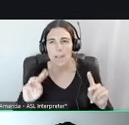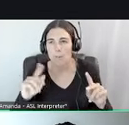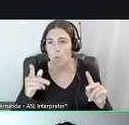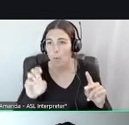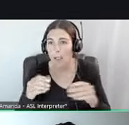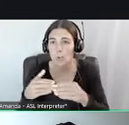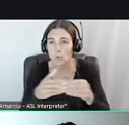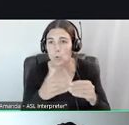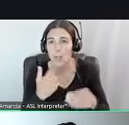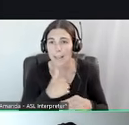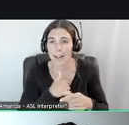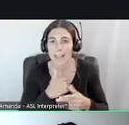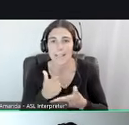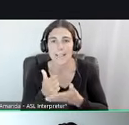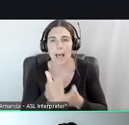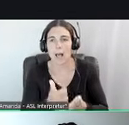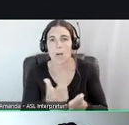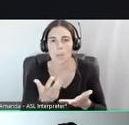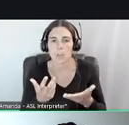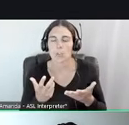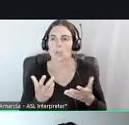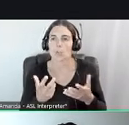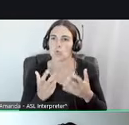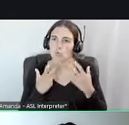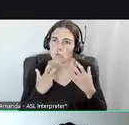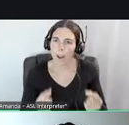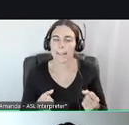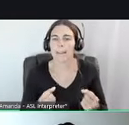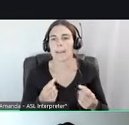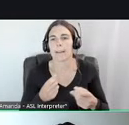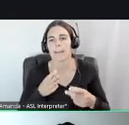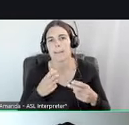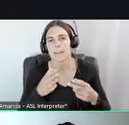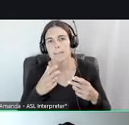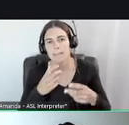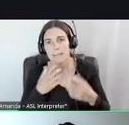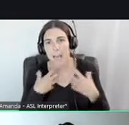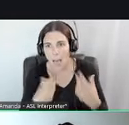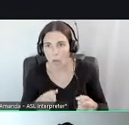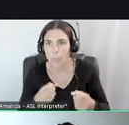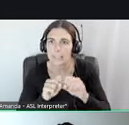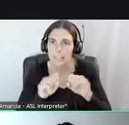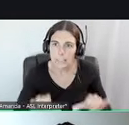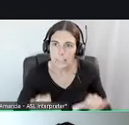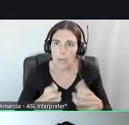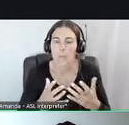health systems, expanding care and access, and making sure that everyone across our state has